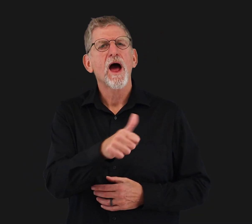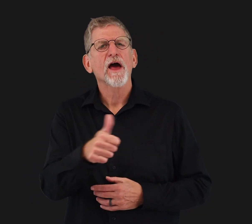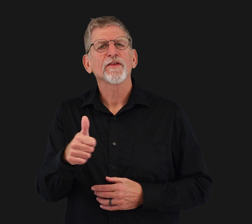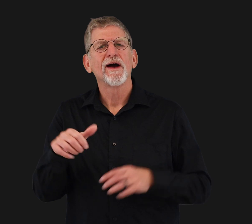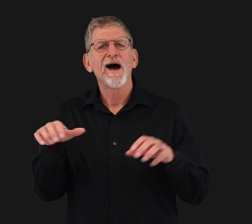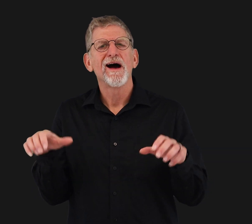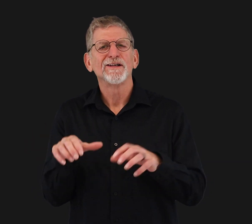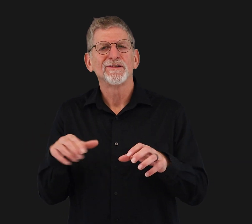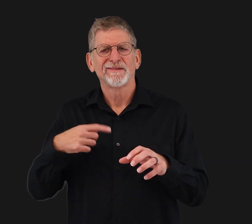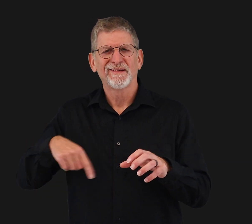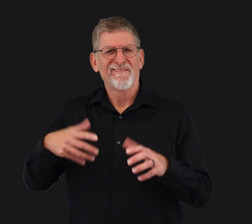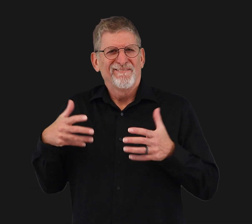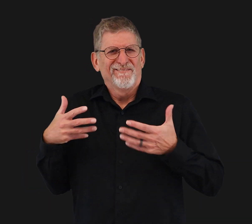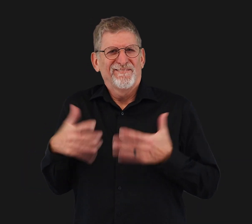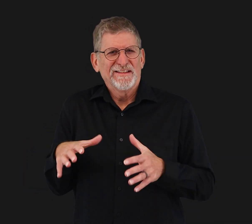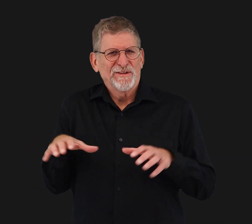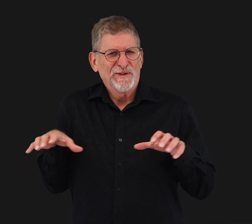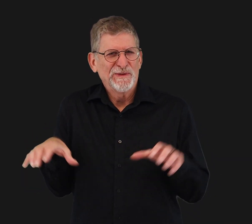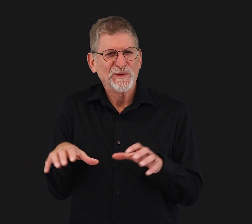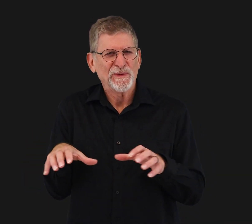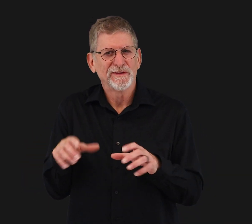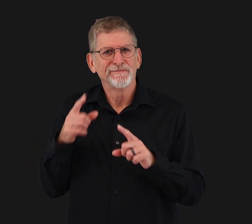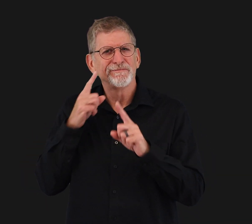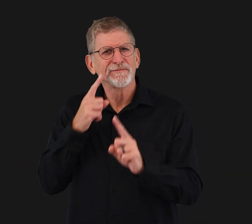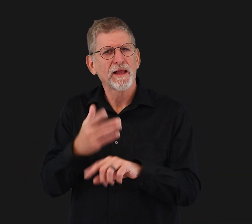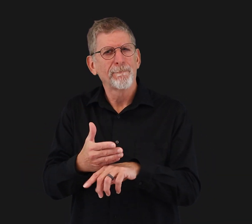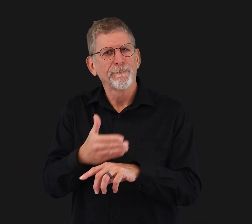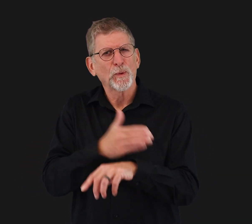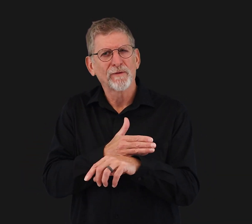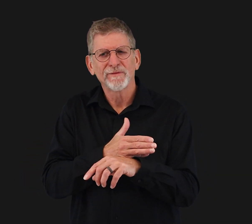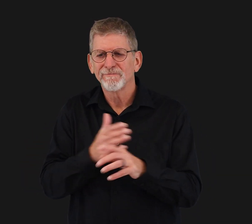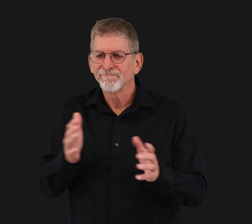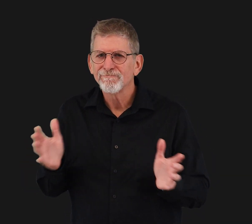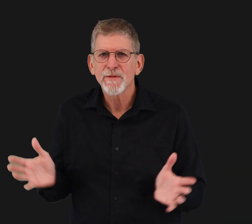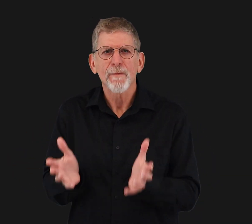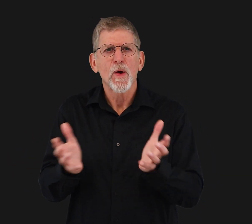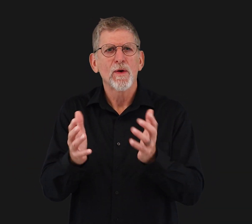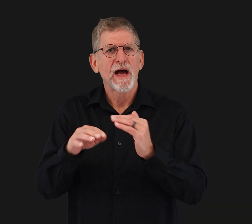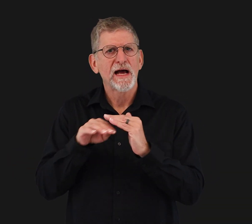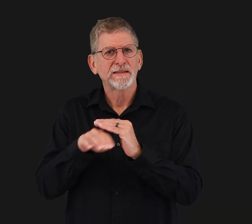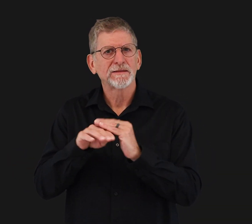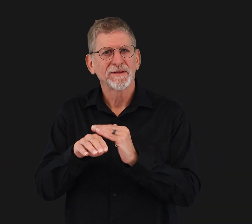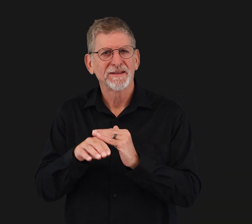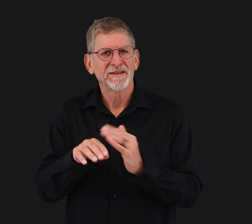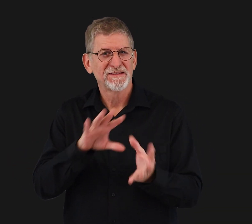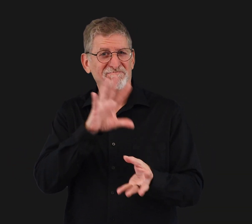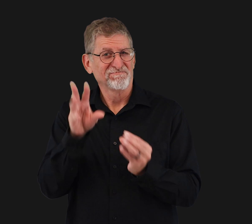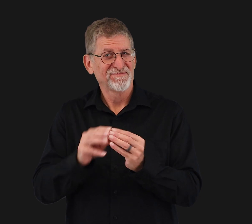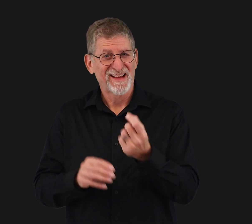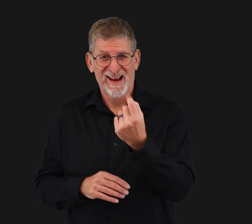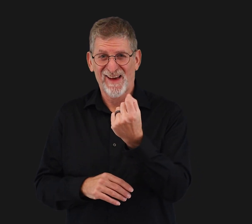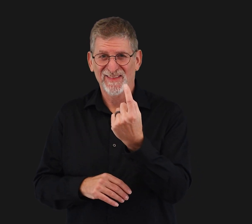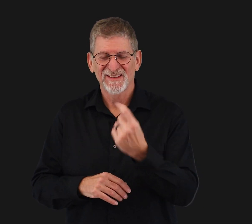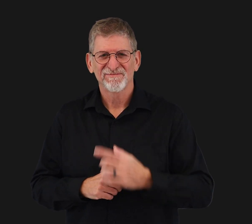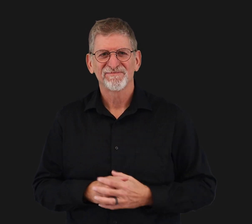Additional actions we have taken to improve and promote accessibility